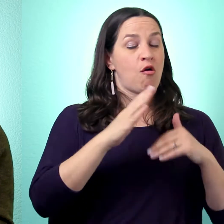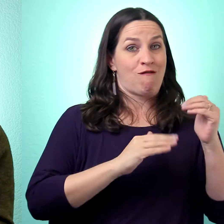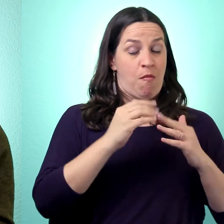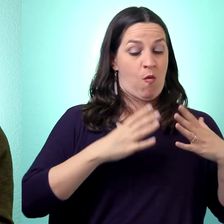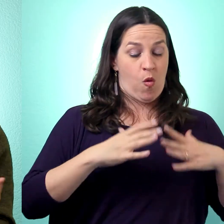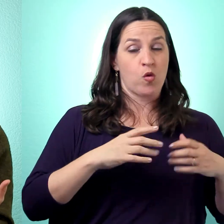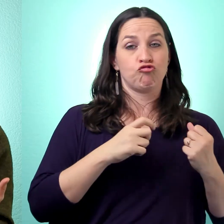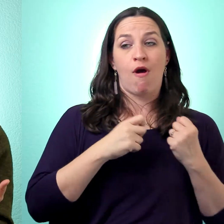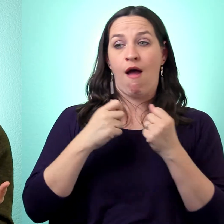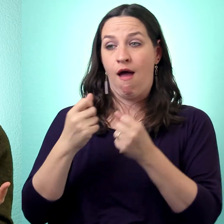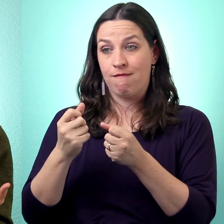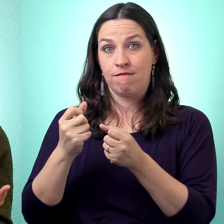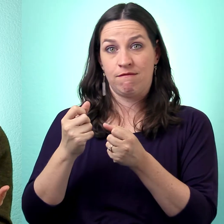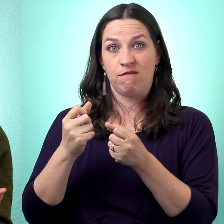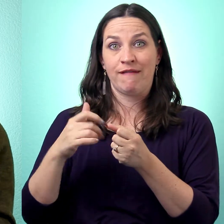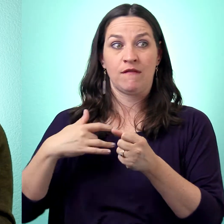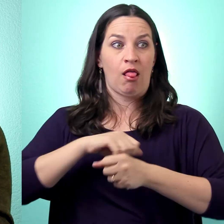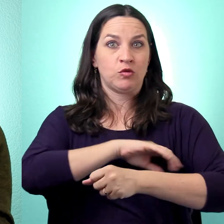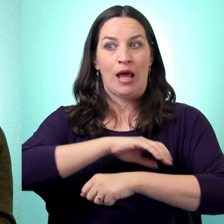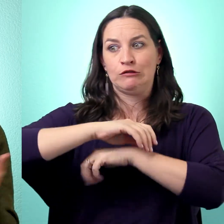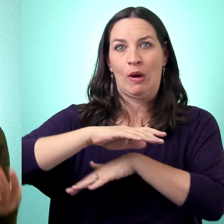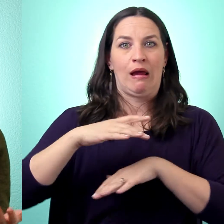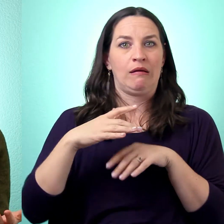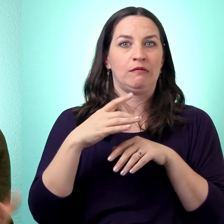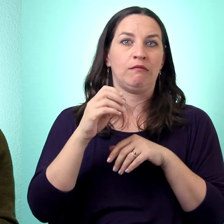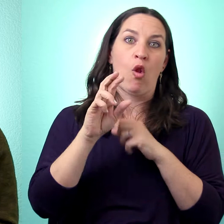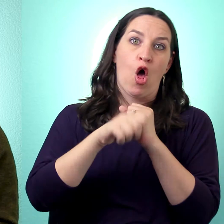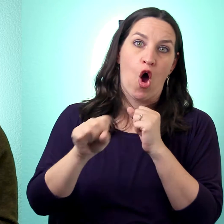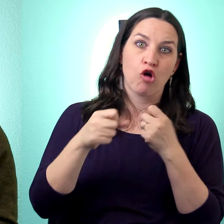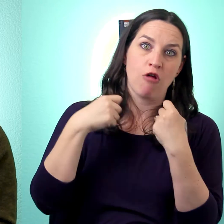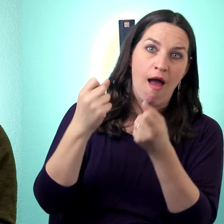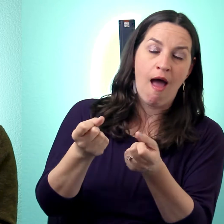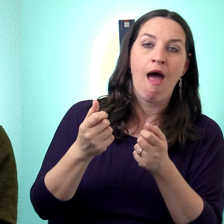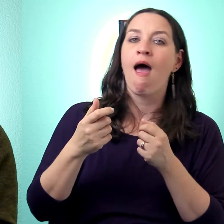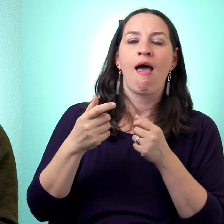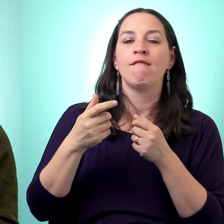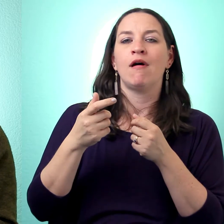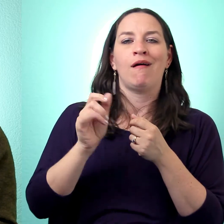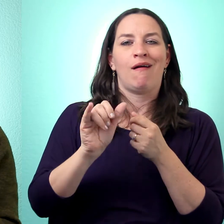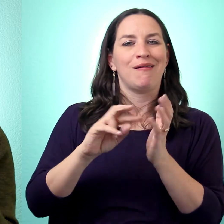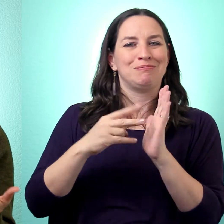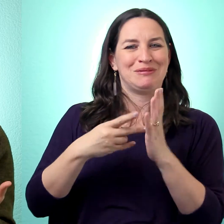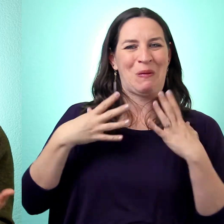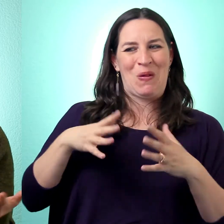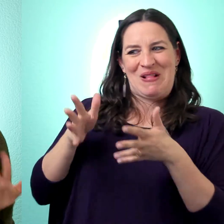Sometimes your drive to the testing facility might be quite long, and so if it is long, make sure that you have a second outfit that you can